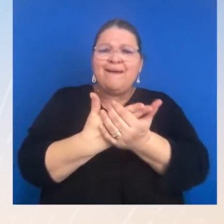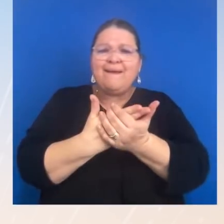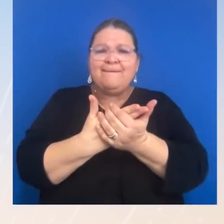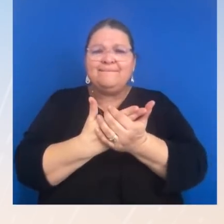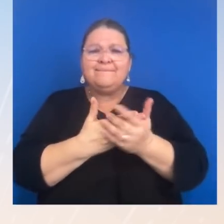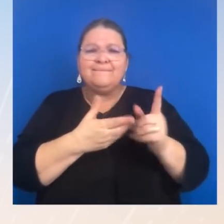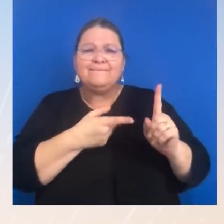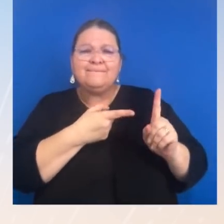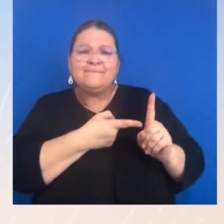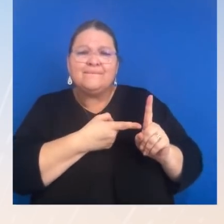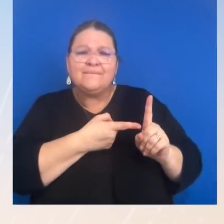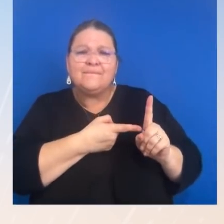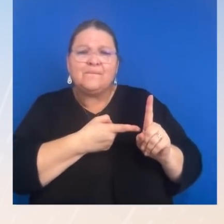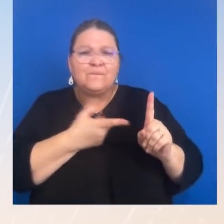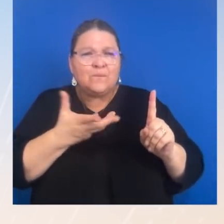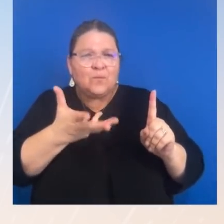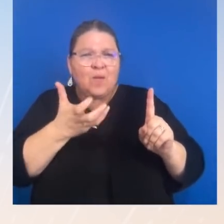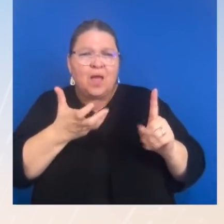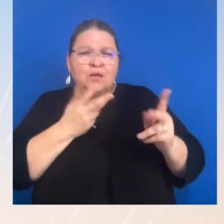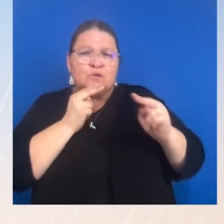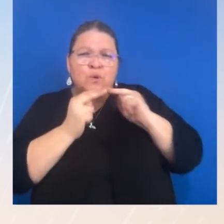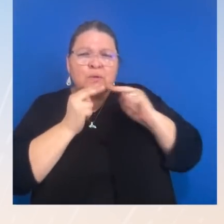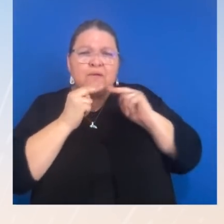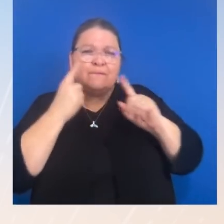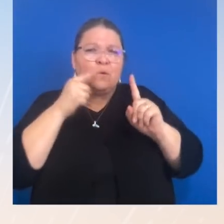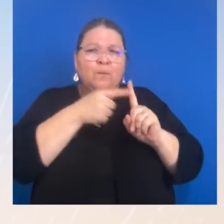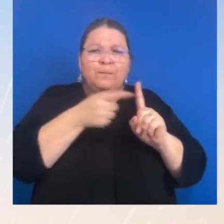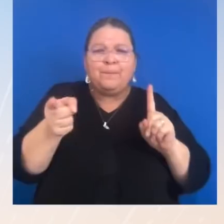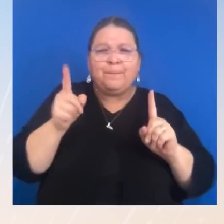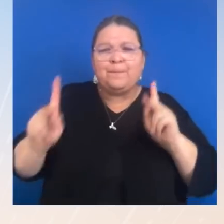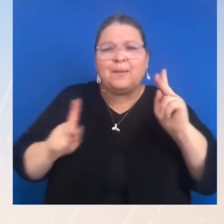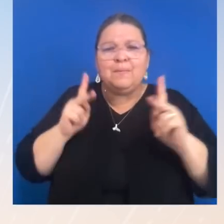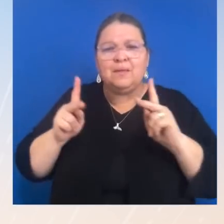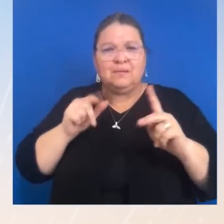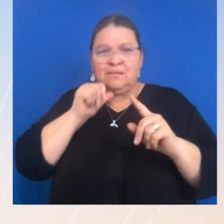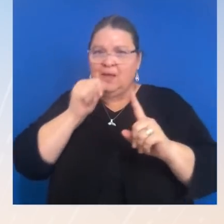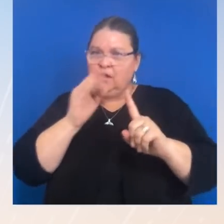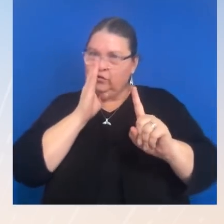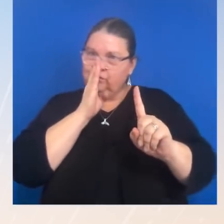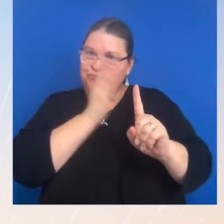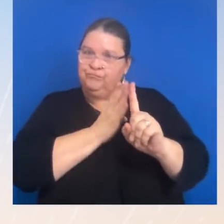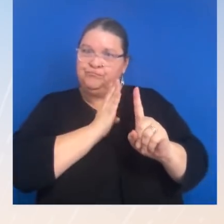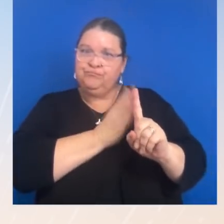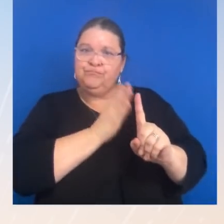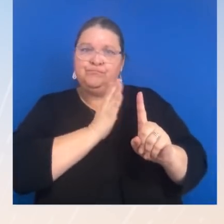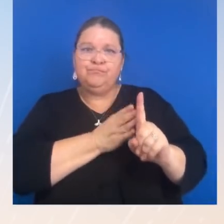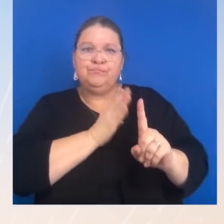about getting the Americans released? Ms. Psaki: Well, we were working with -- to free American citizens, as I said yesterday,